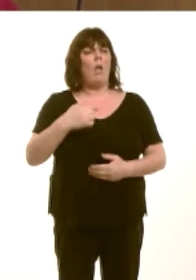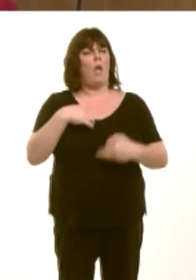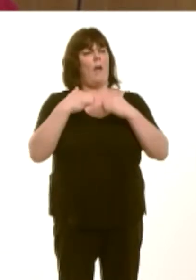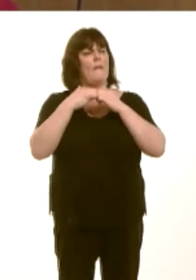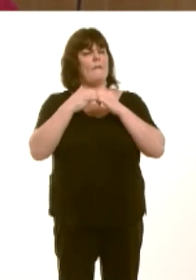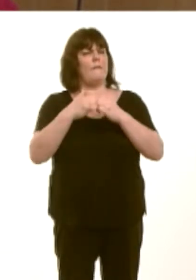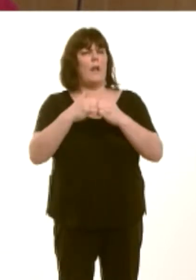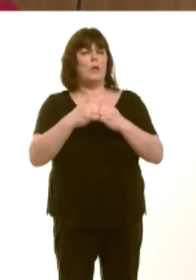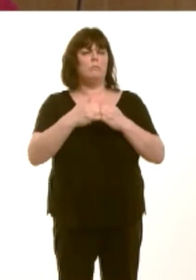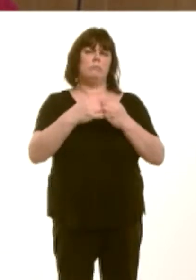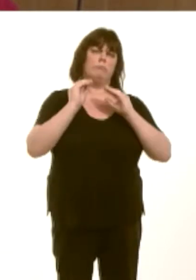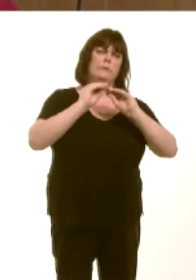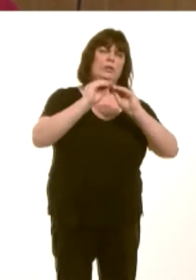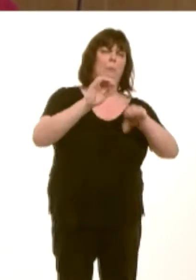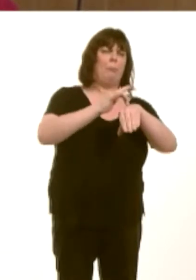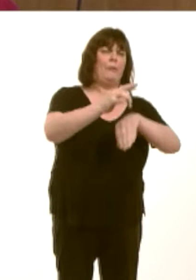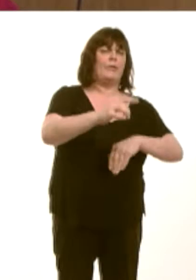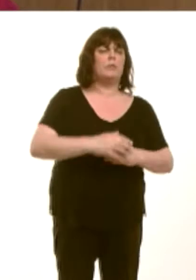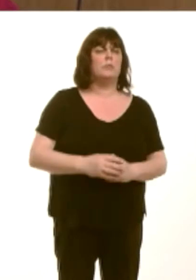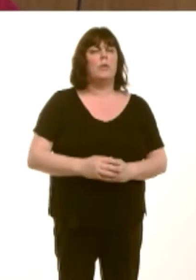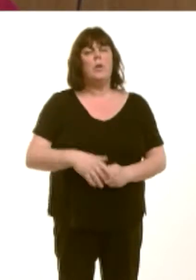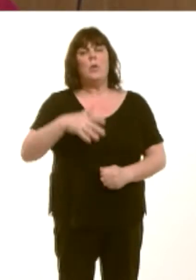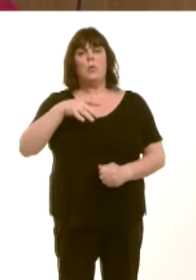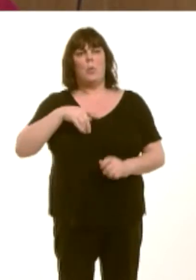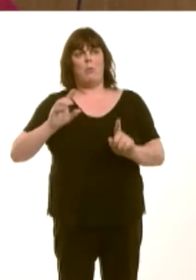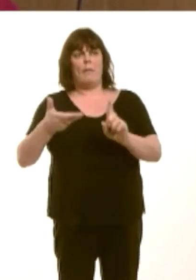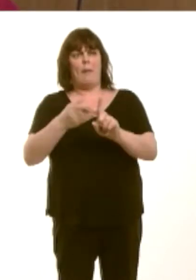So, what we have is a curriculum review looking to provide the best curriculum for Wales,